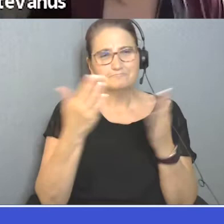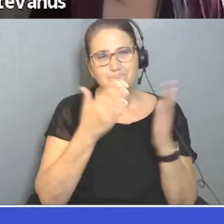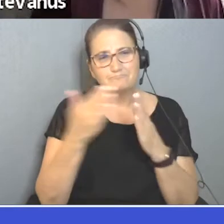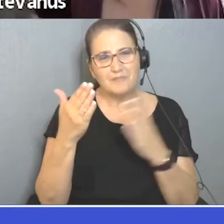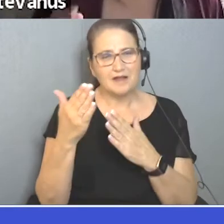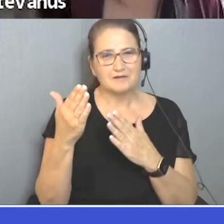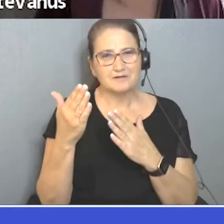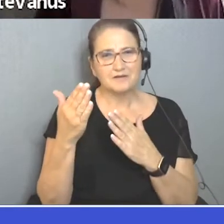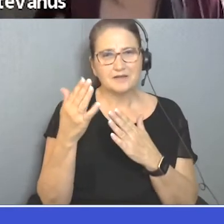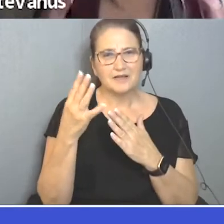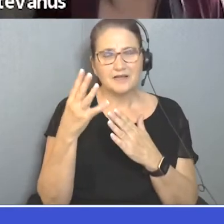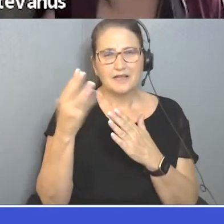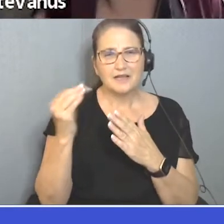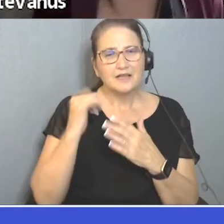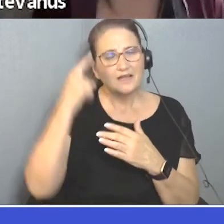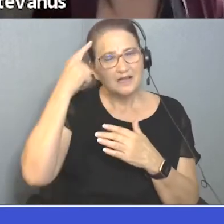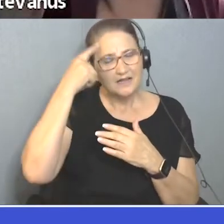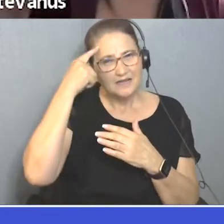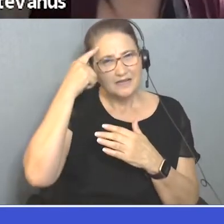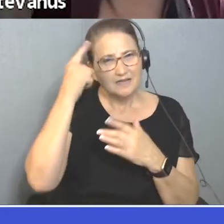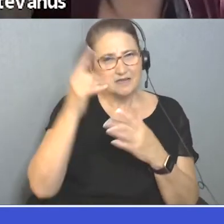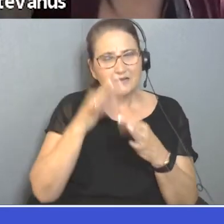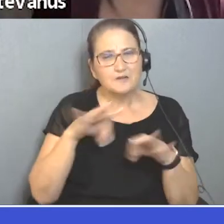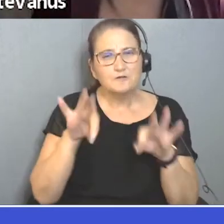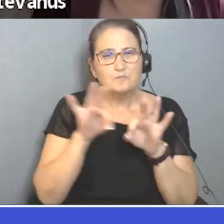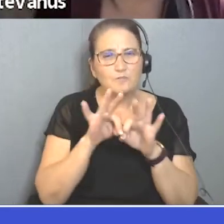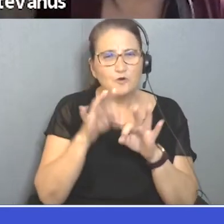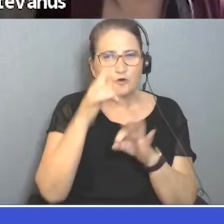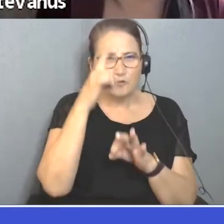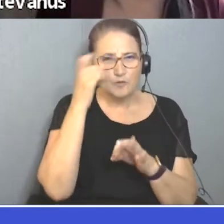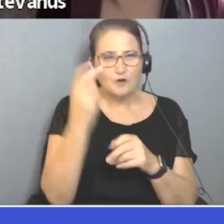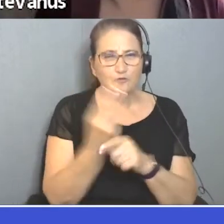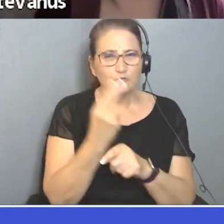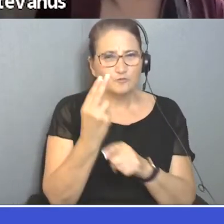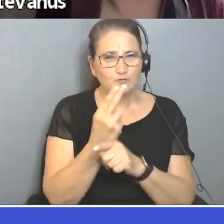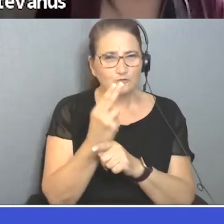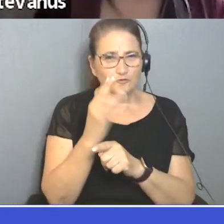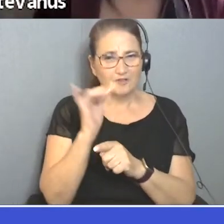et cetera and I think it's important because we're going to be using the